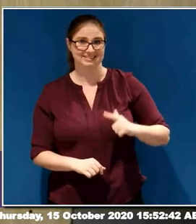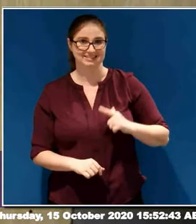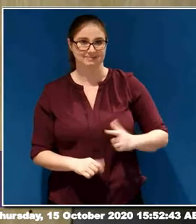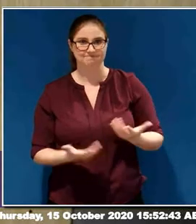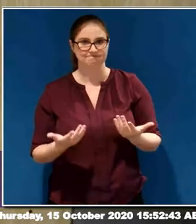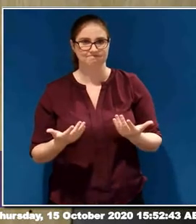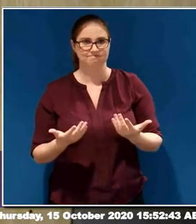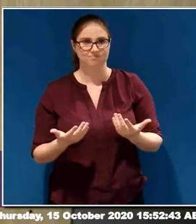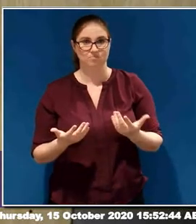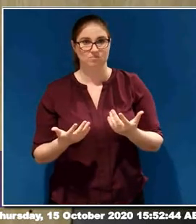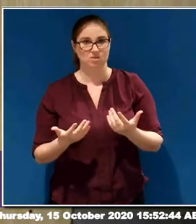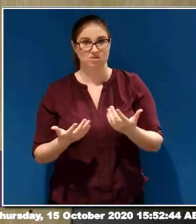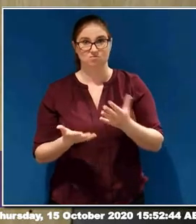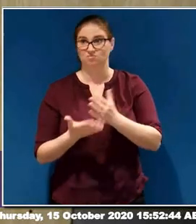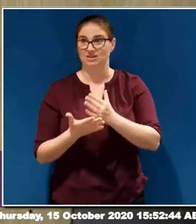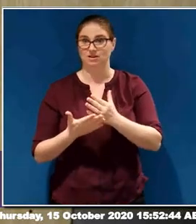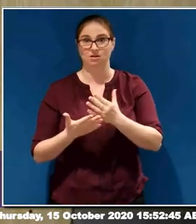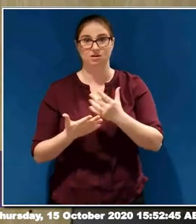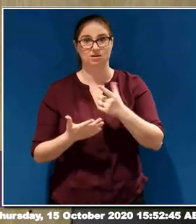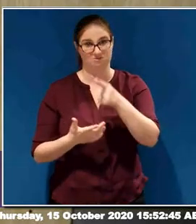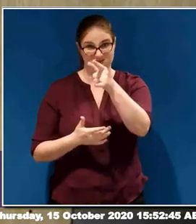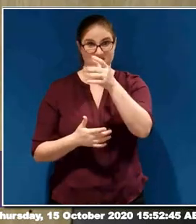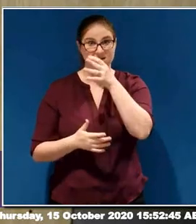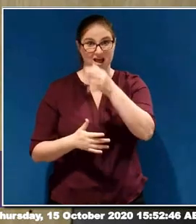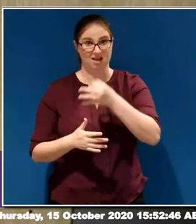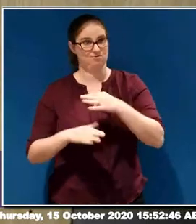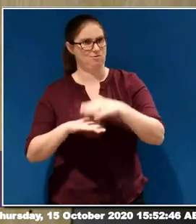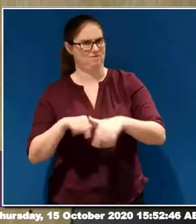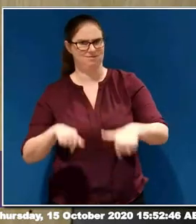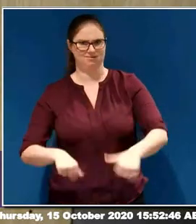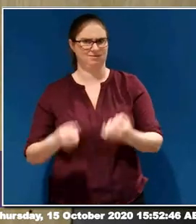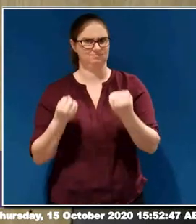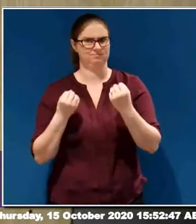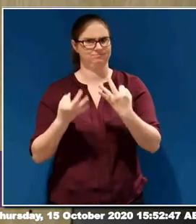don't have access to that kind of data.